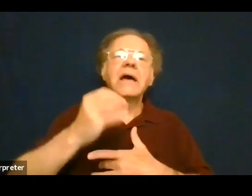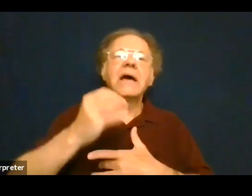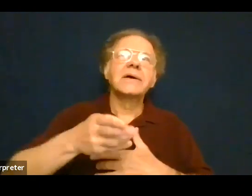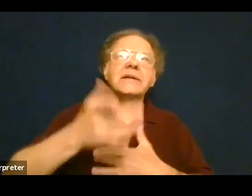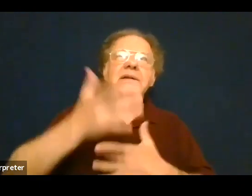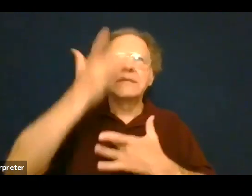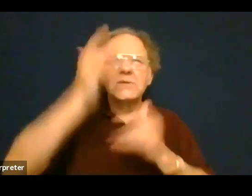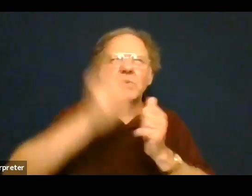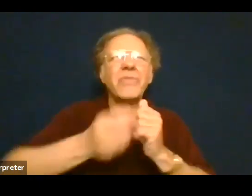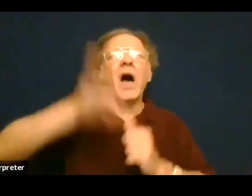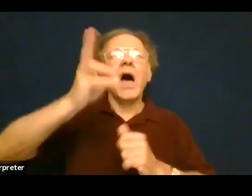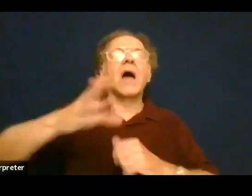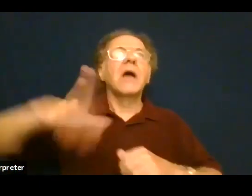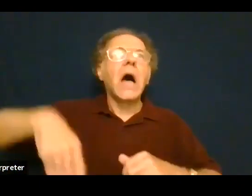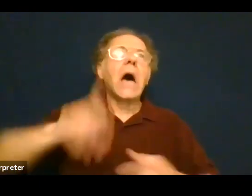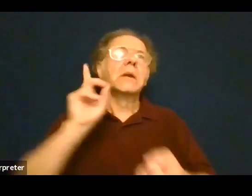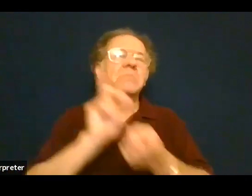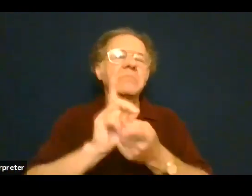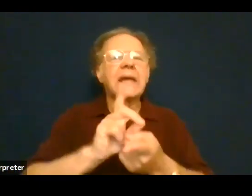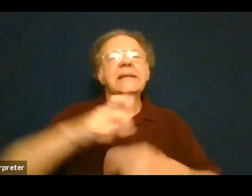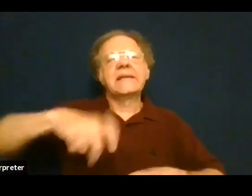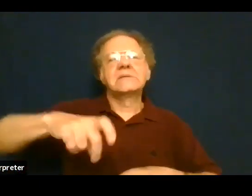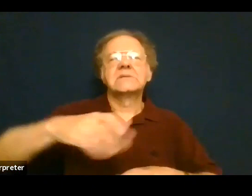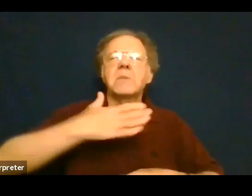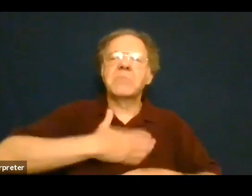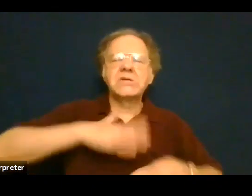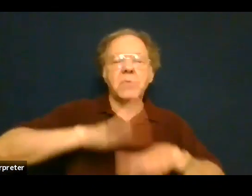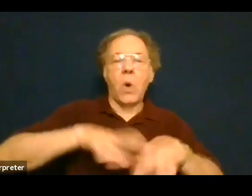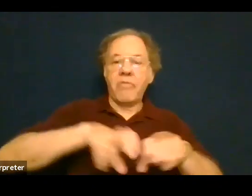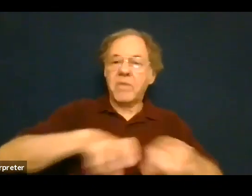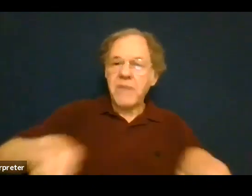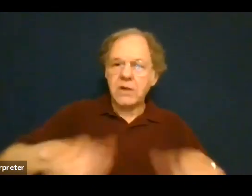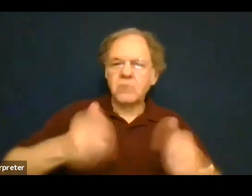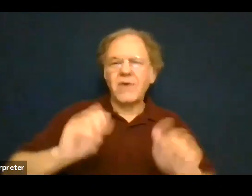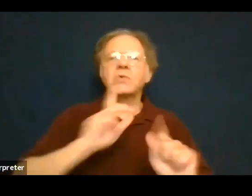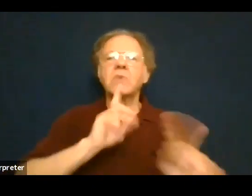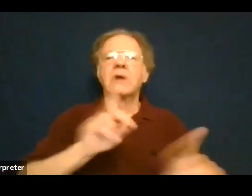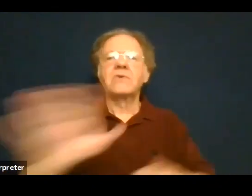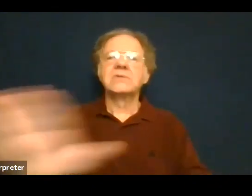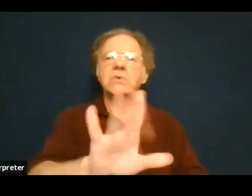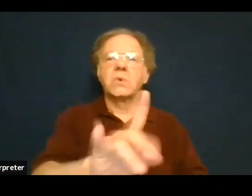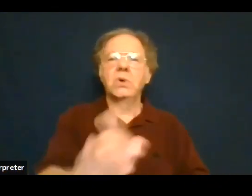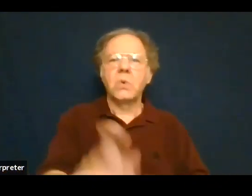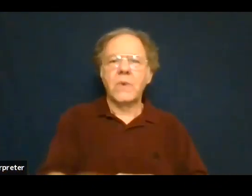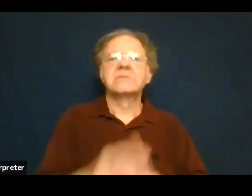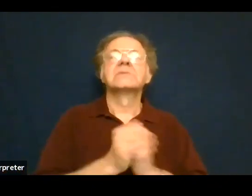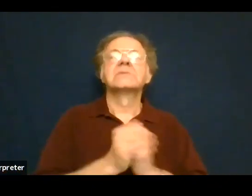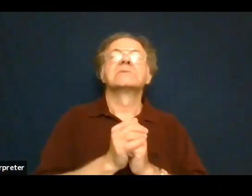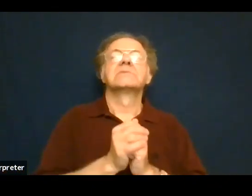It's a pleasure to be on that panel and try to address questions of the audience. Thank you so much.